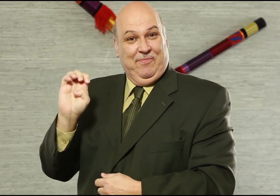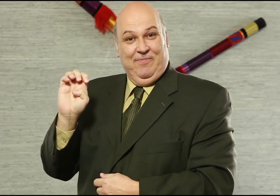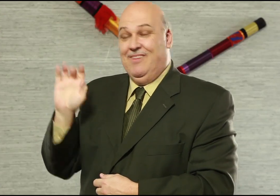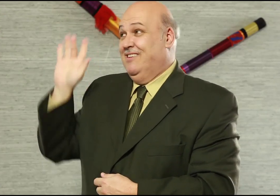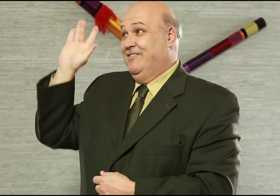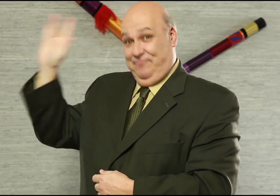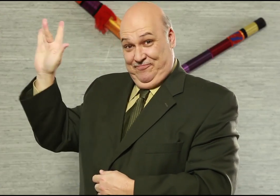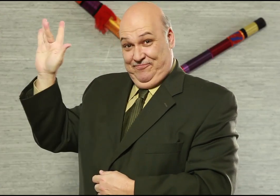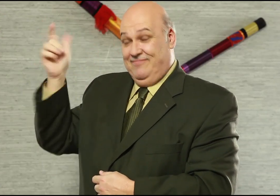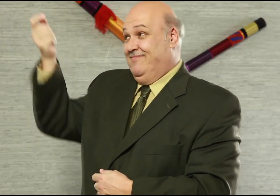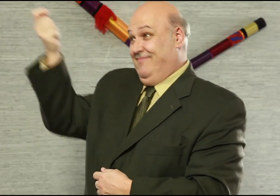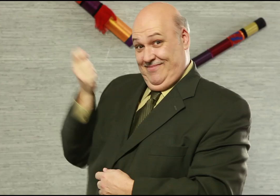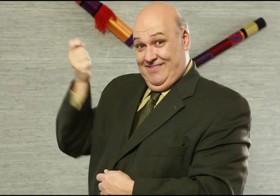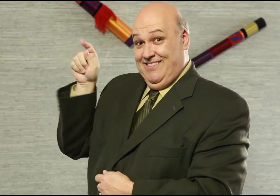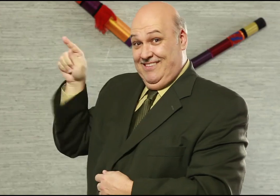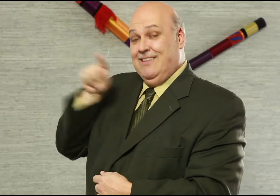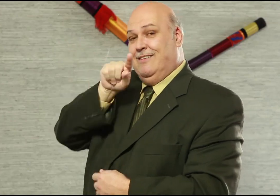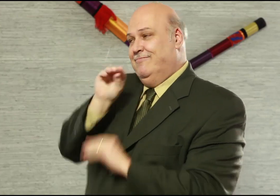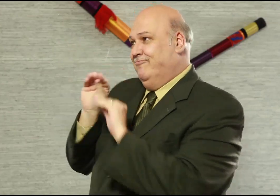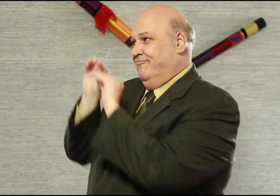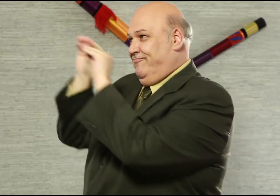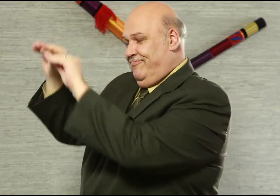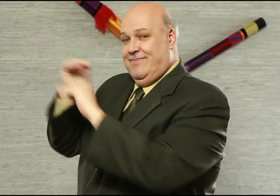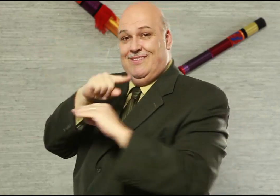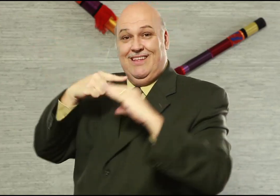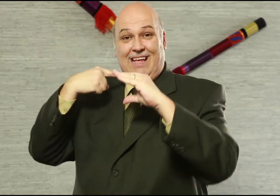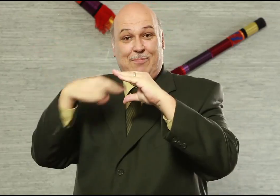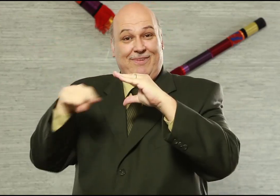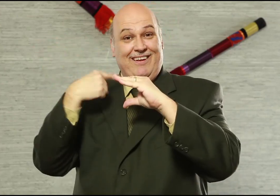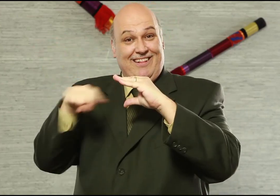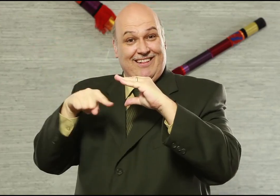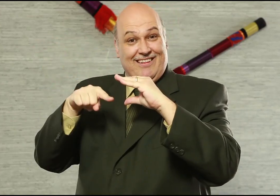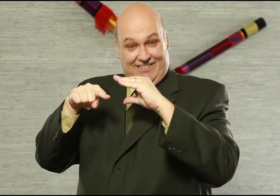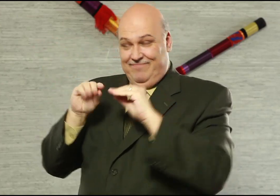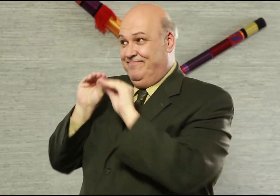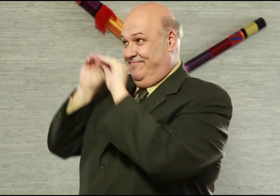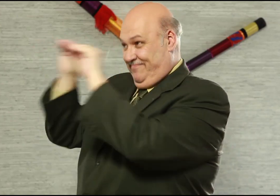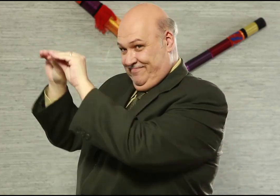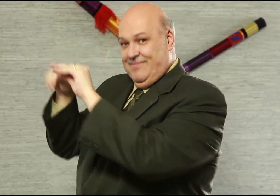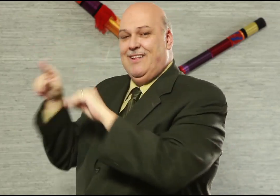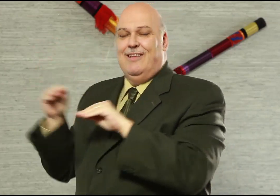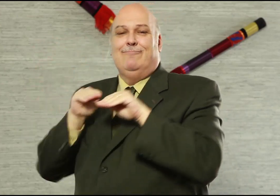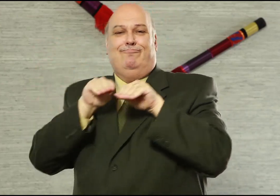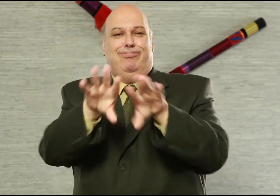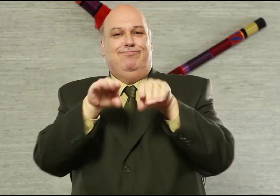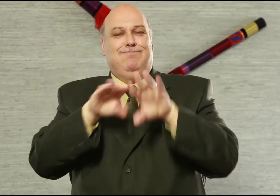website, look for “Email Subscribe” and sign up